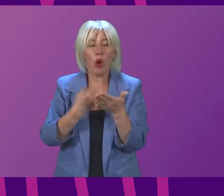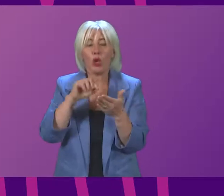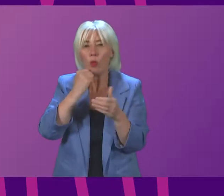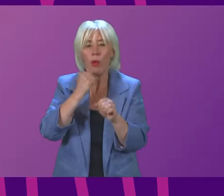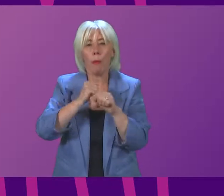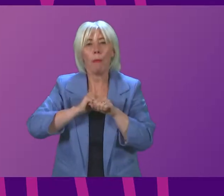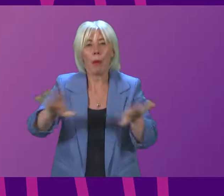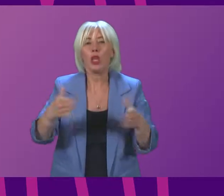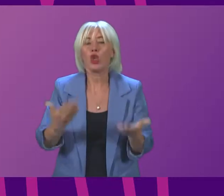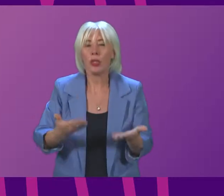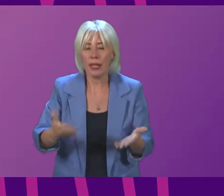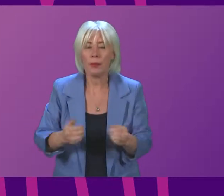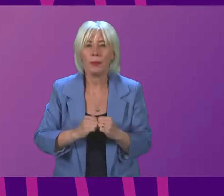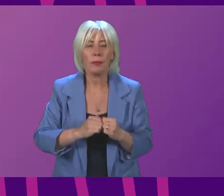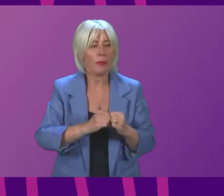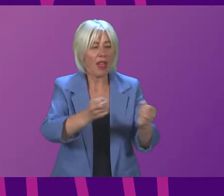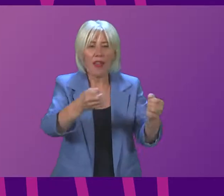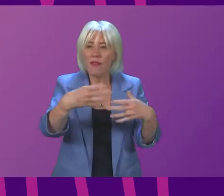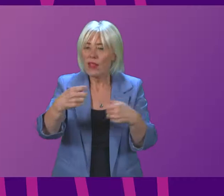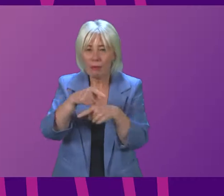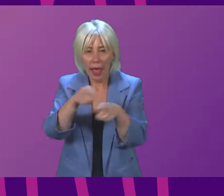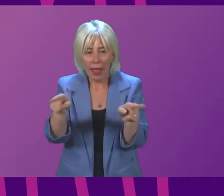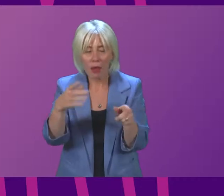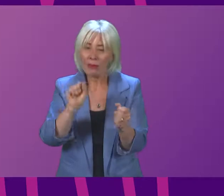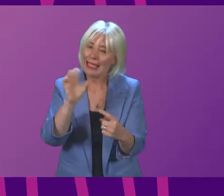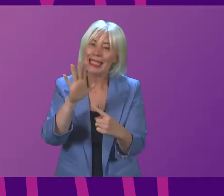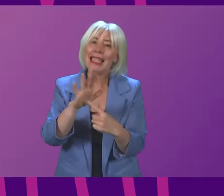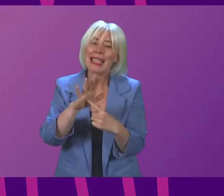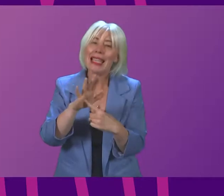The feedback from people affected by the pandemic has been key in developing the terms of reference